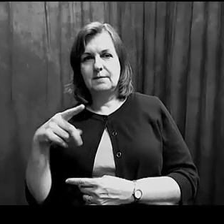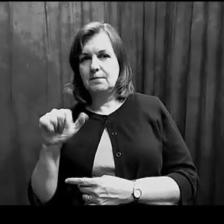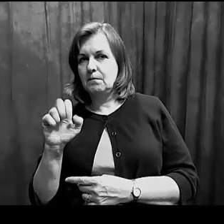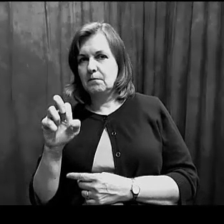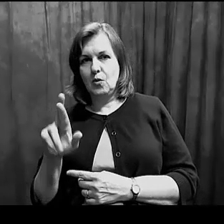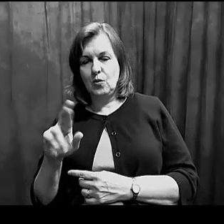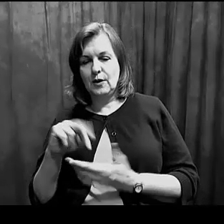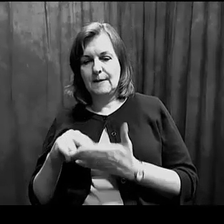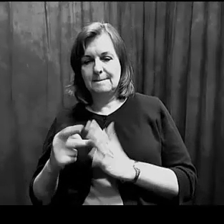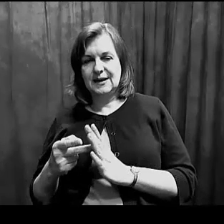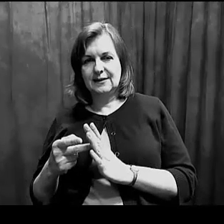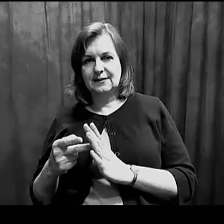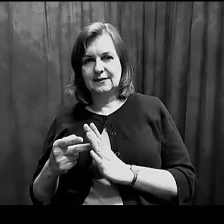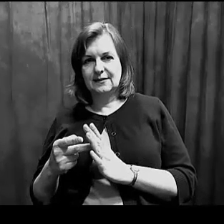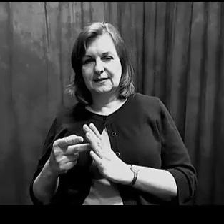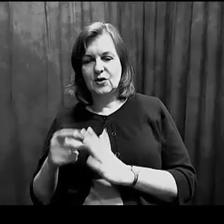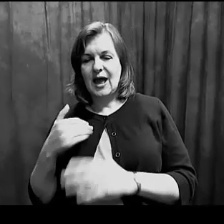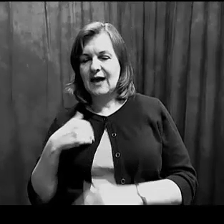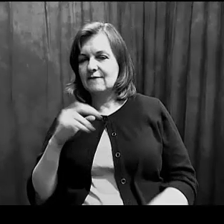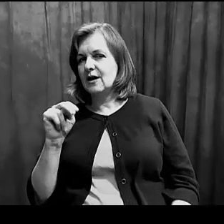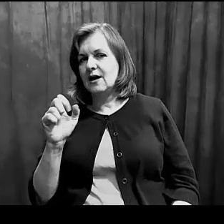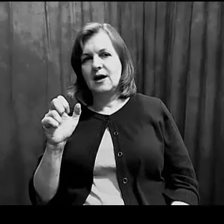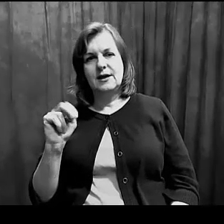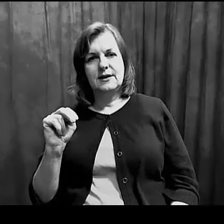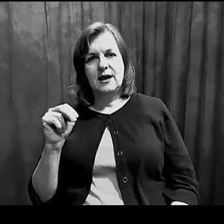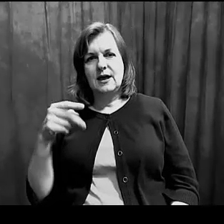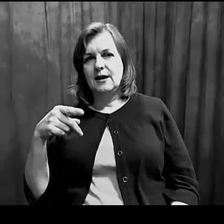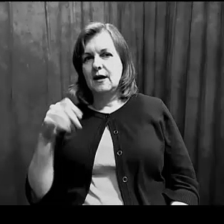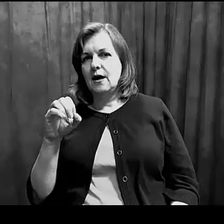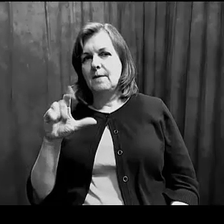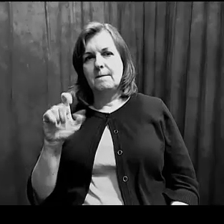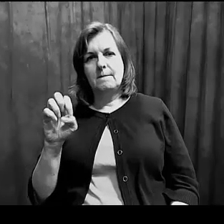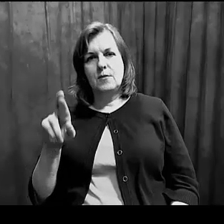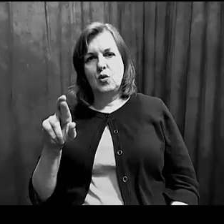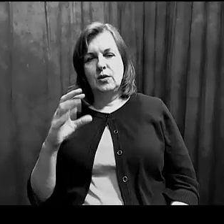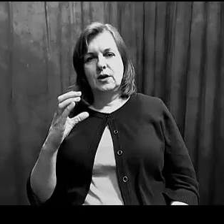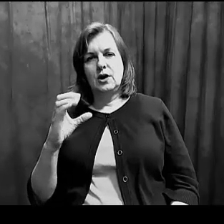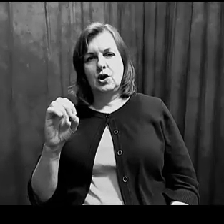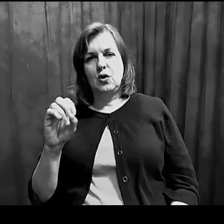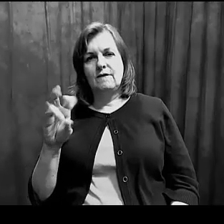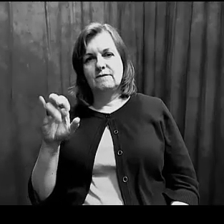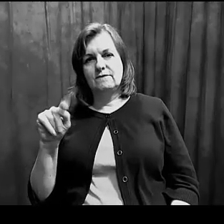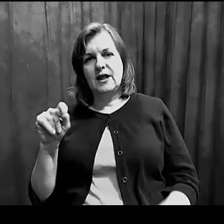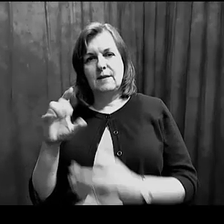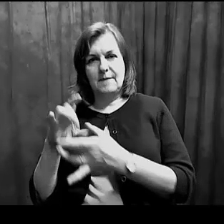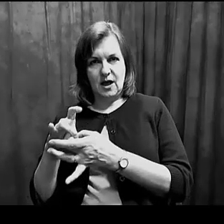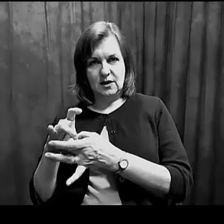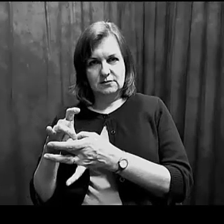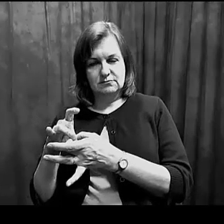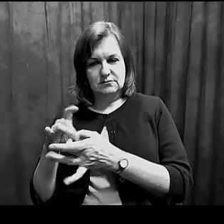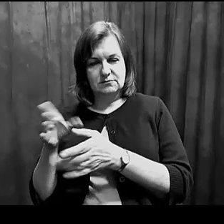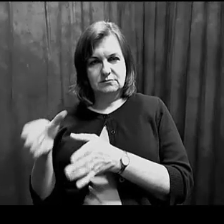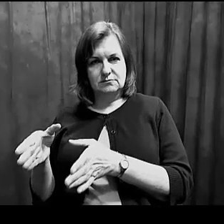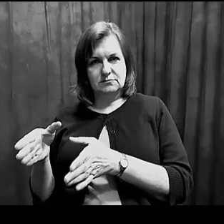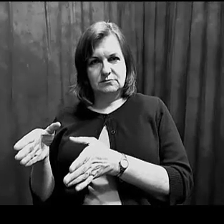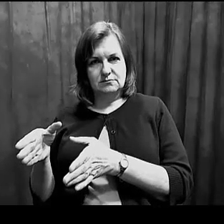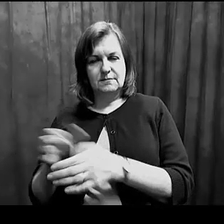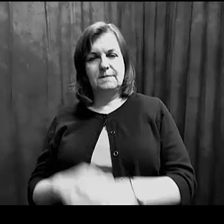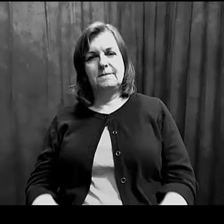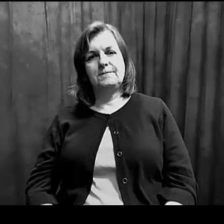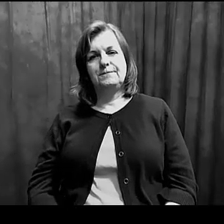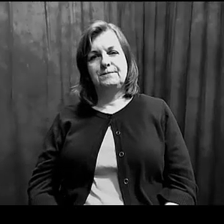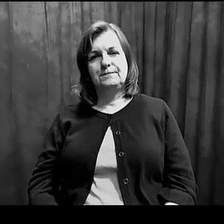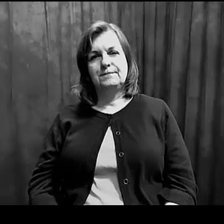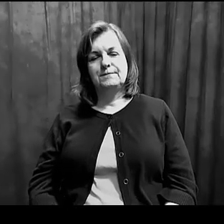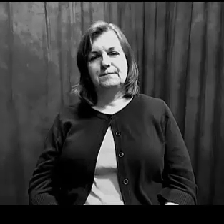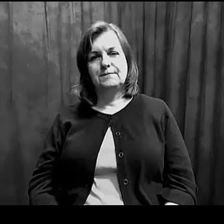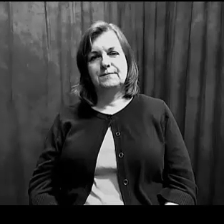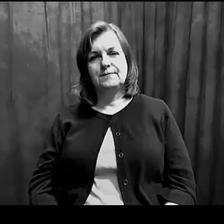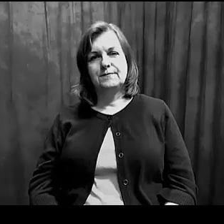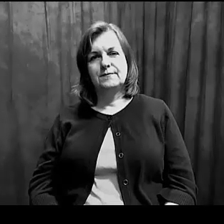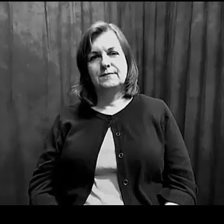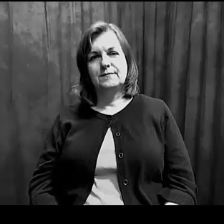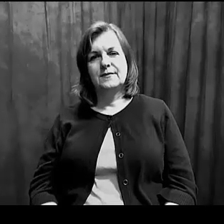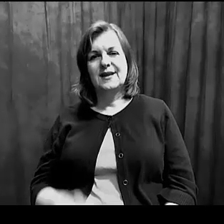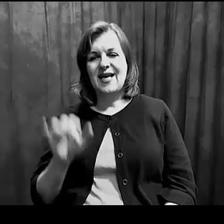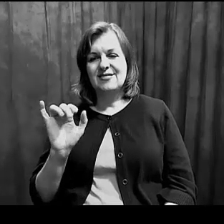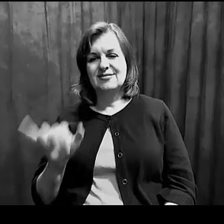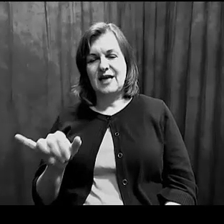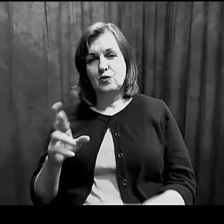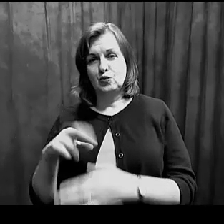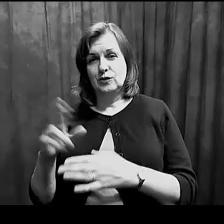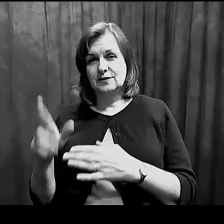so non-polar means that you have a non- polar covalent bond